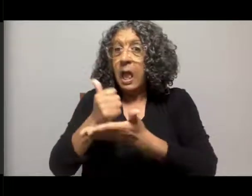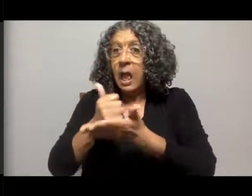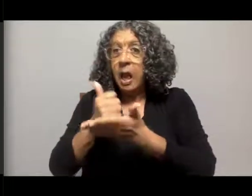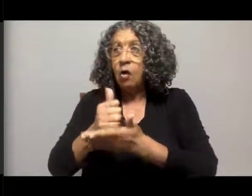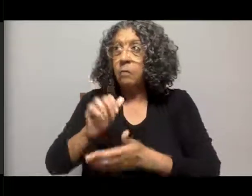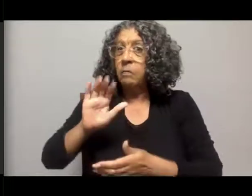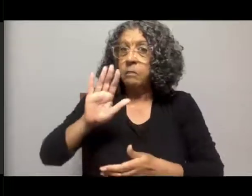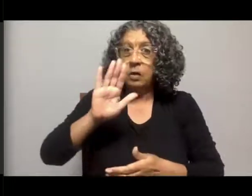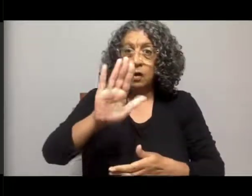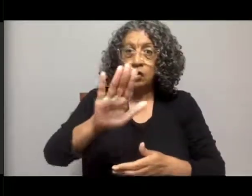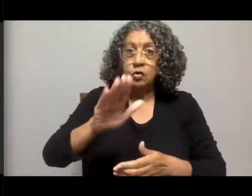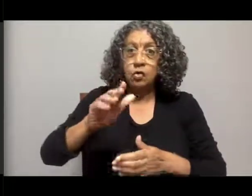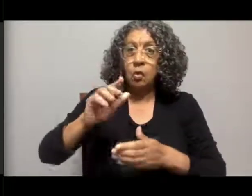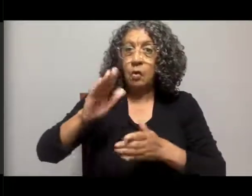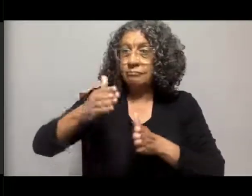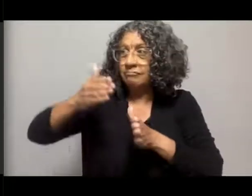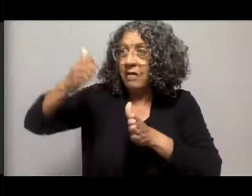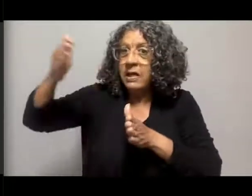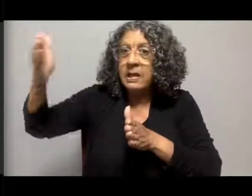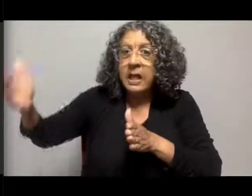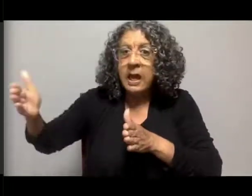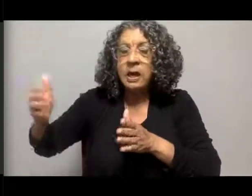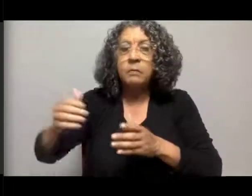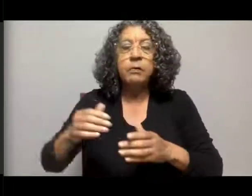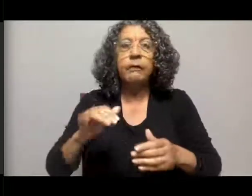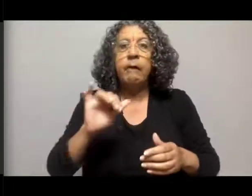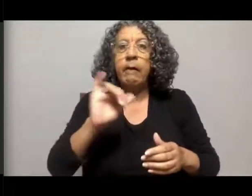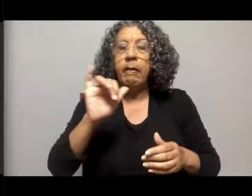if you help your neighbor